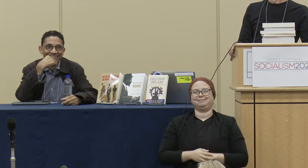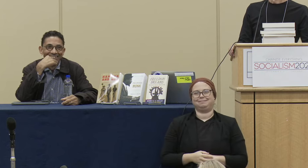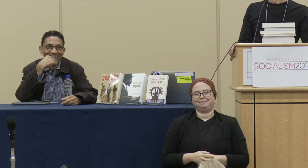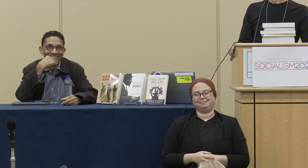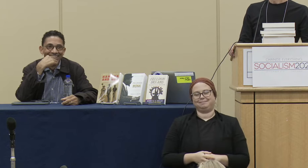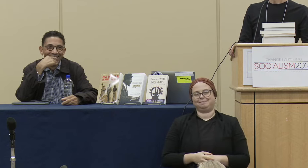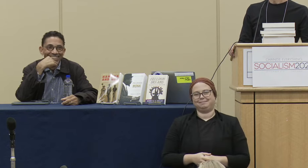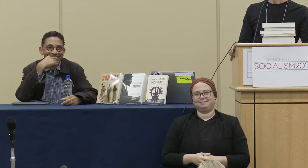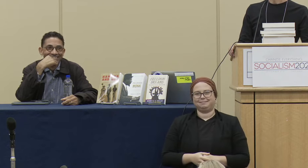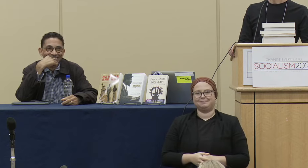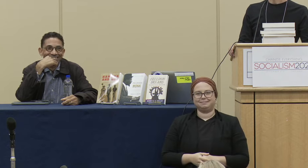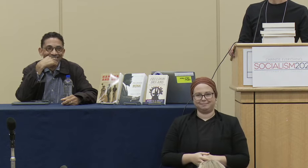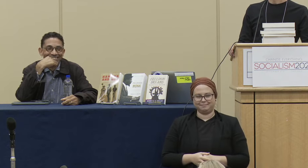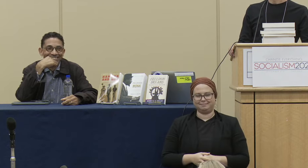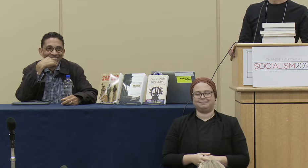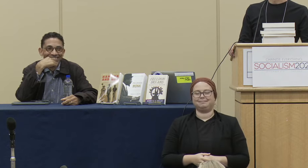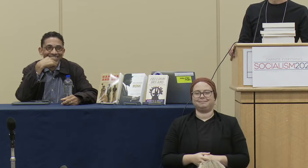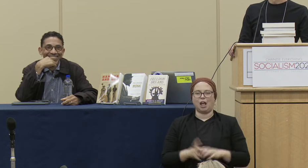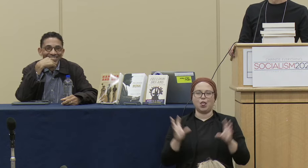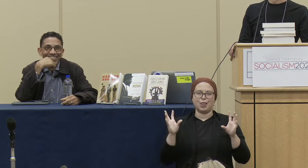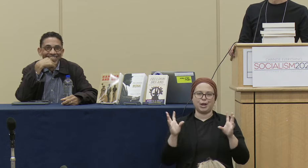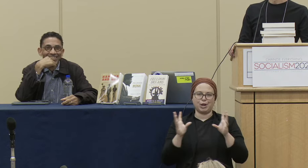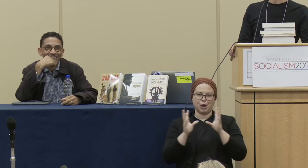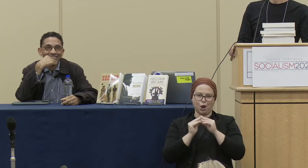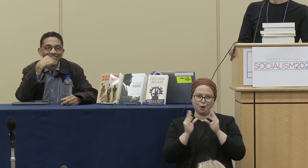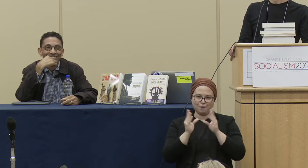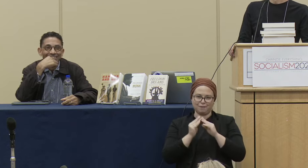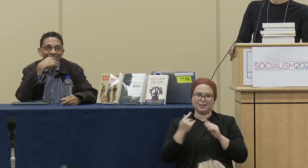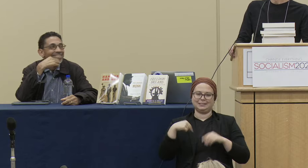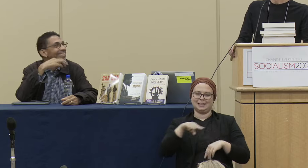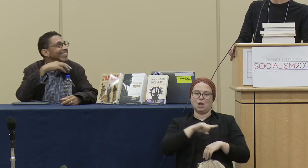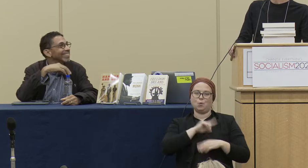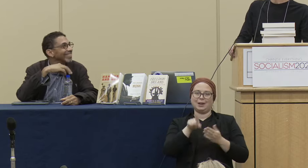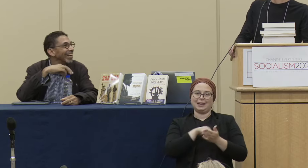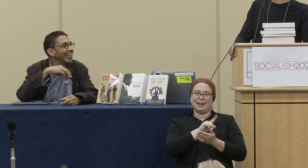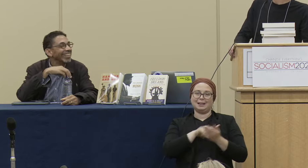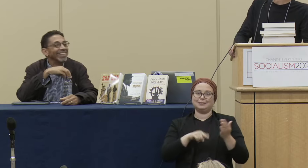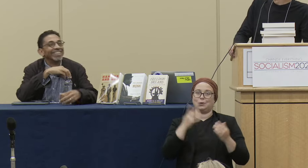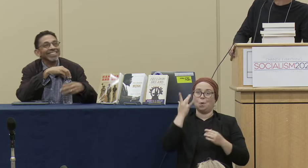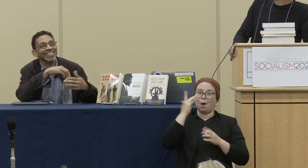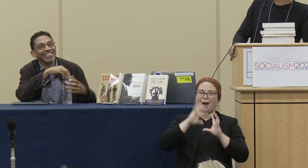summer of 2020 . The conference that we